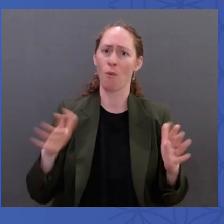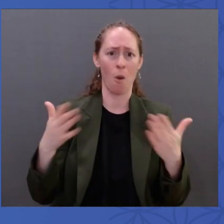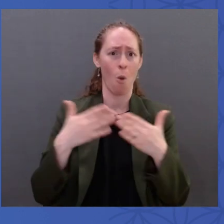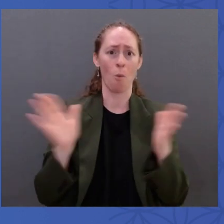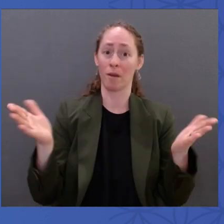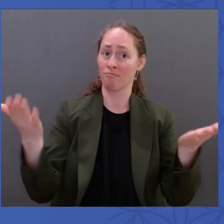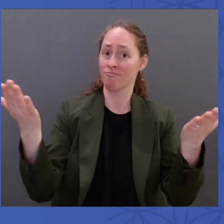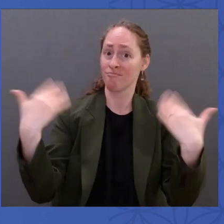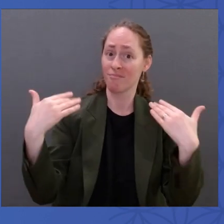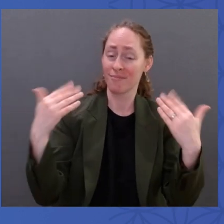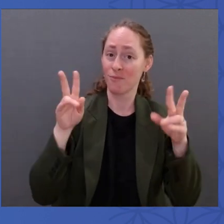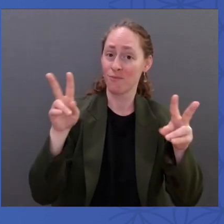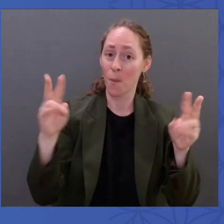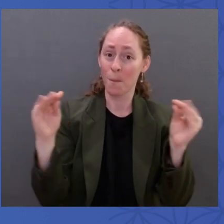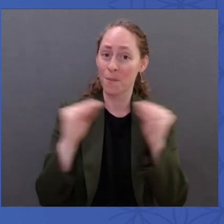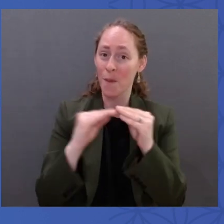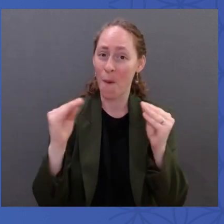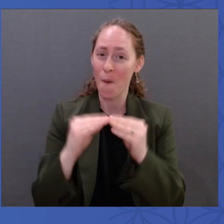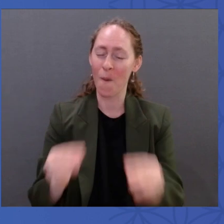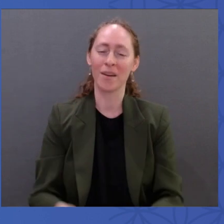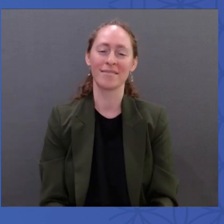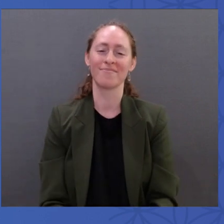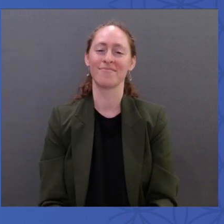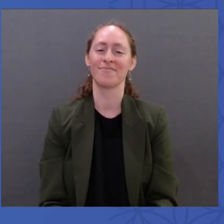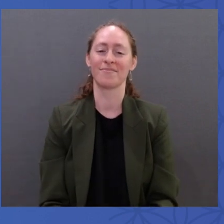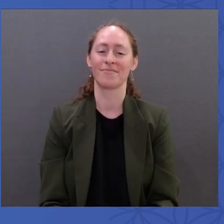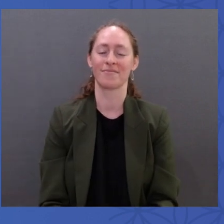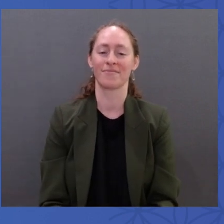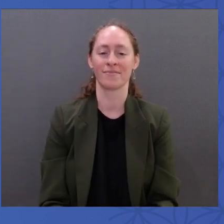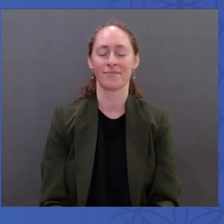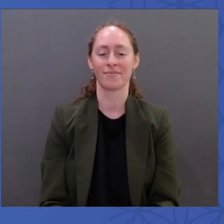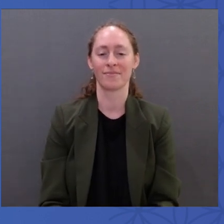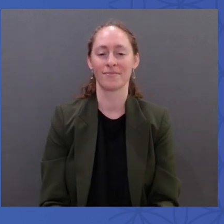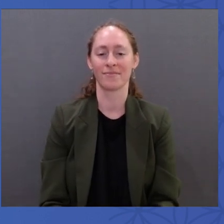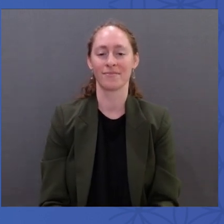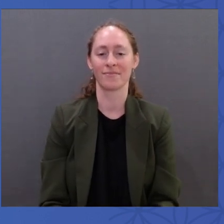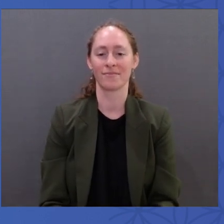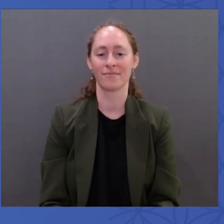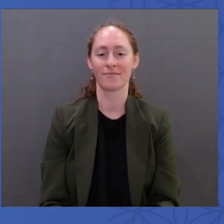We are strongly committed to pursuing close and constructive trade cooperation with our partner countries.